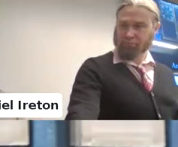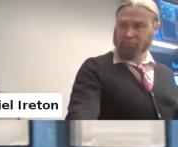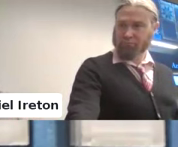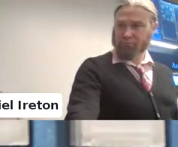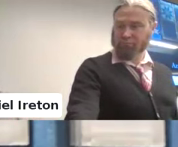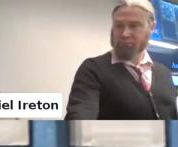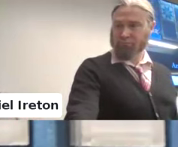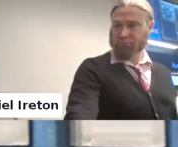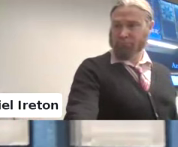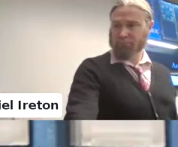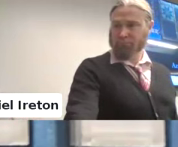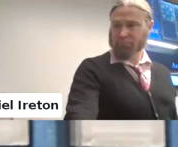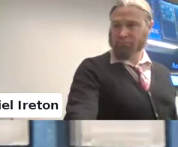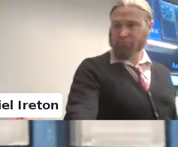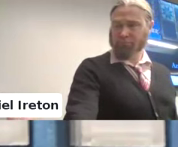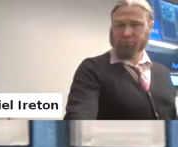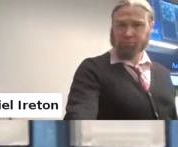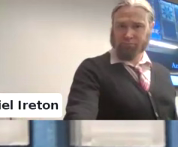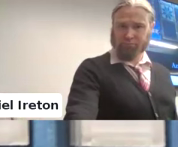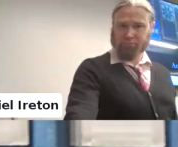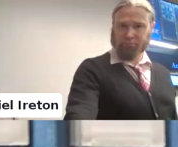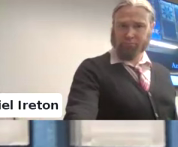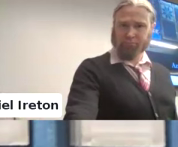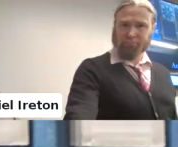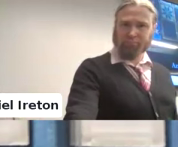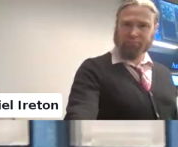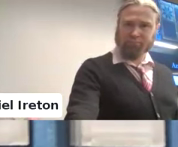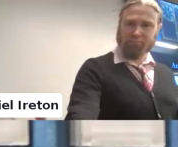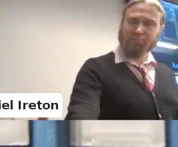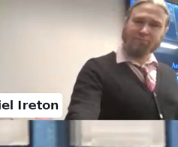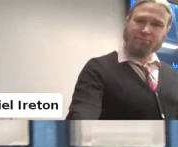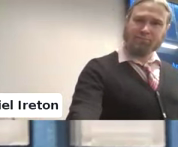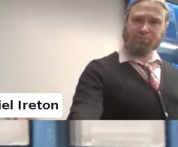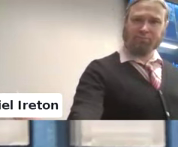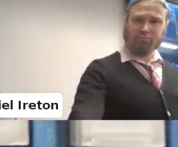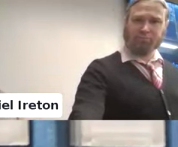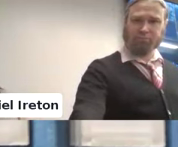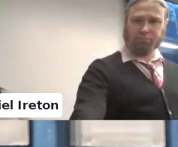So it's, one of those things where we need to have a variety of games.